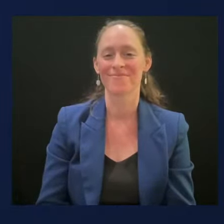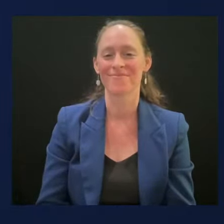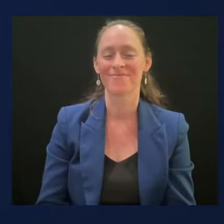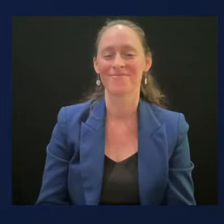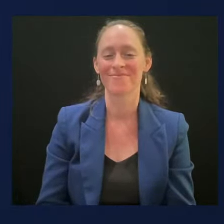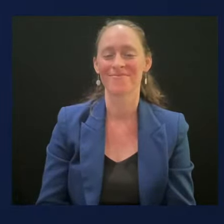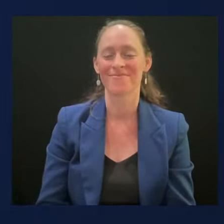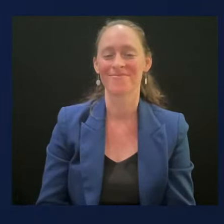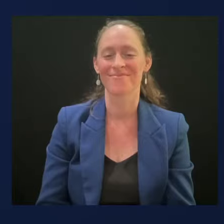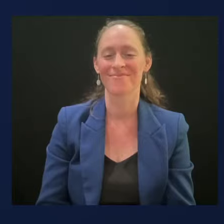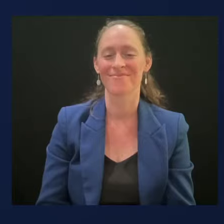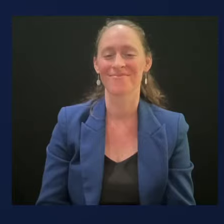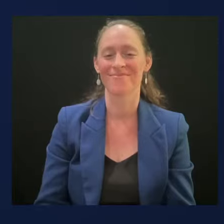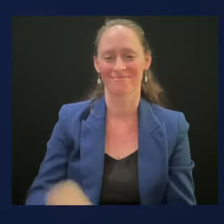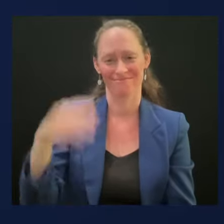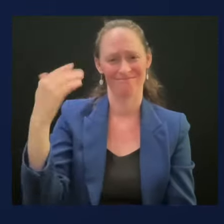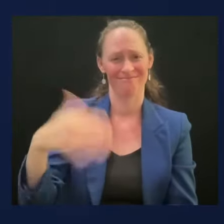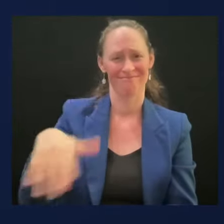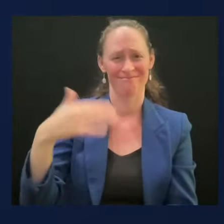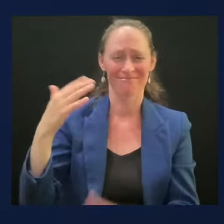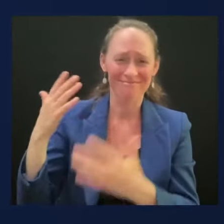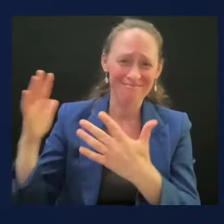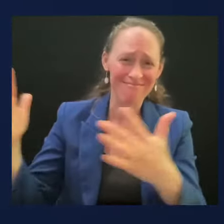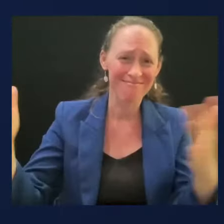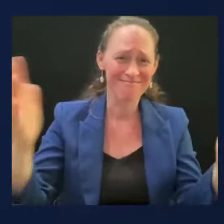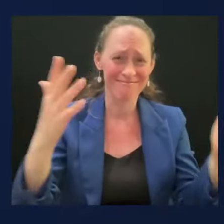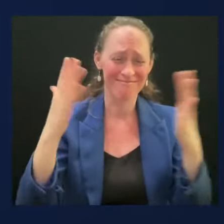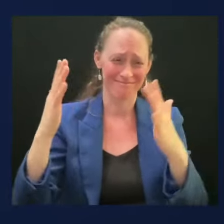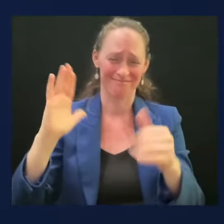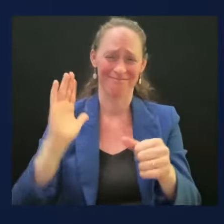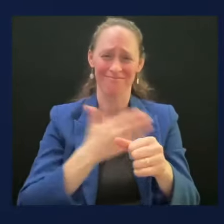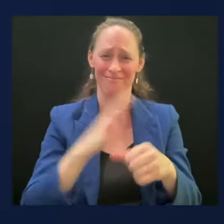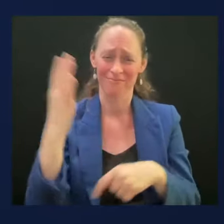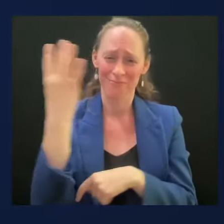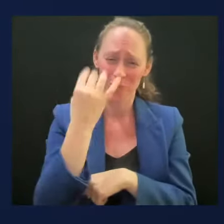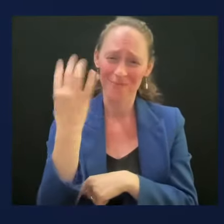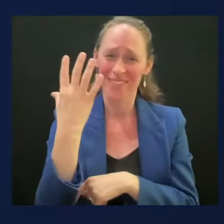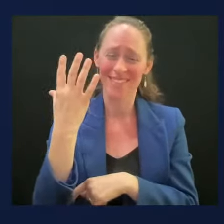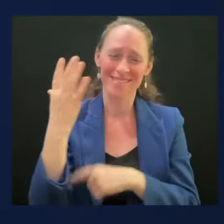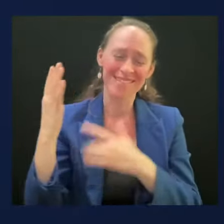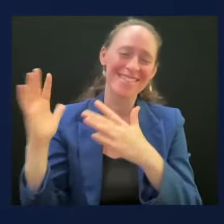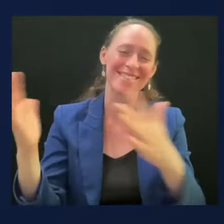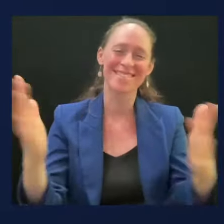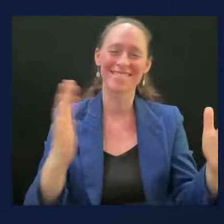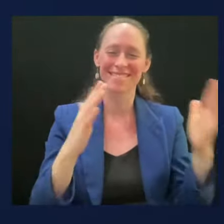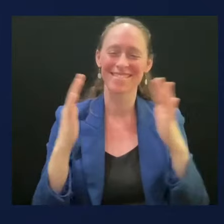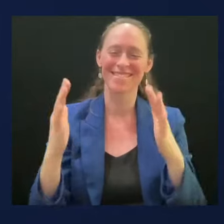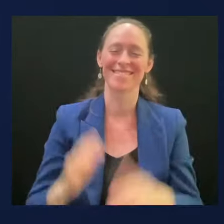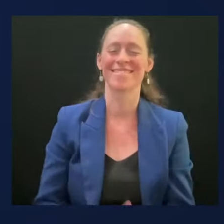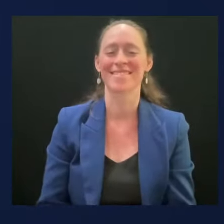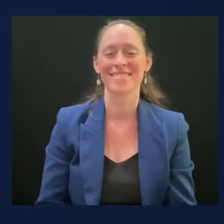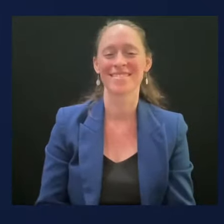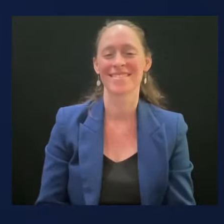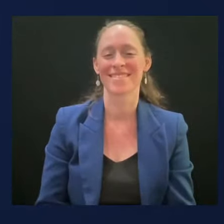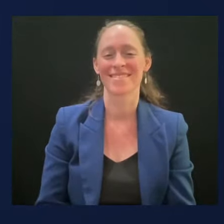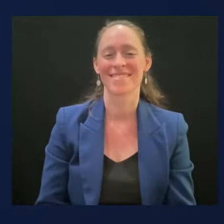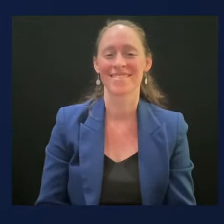That was absolutely outstanding.